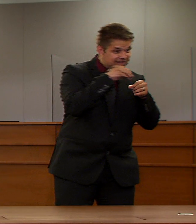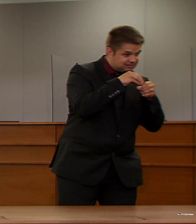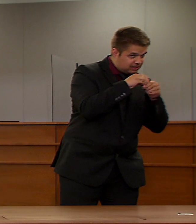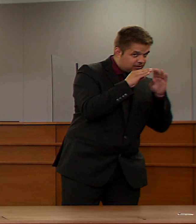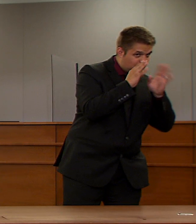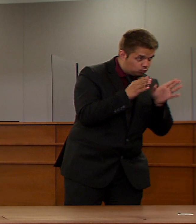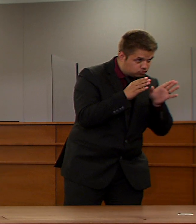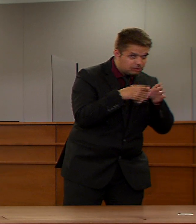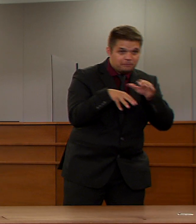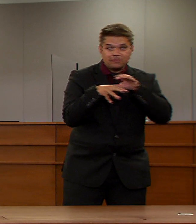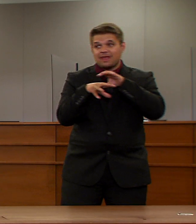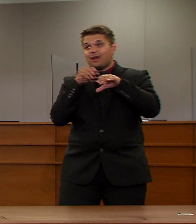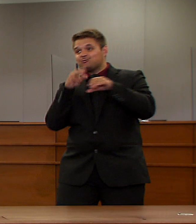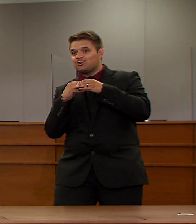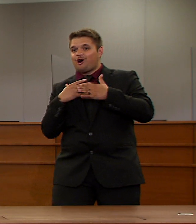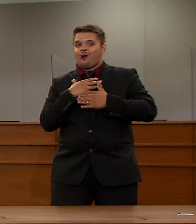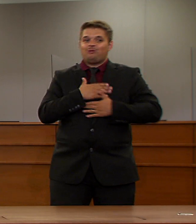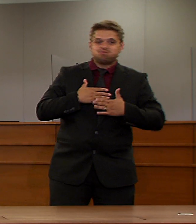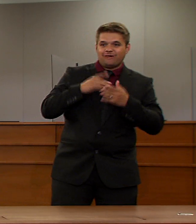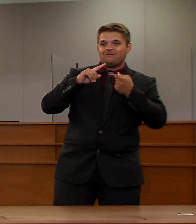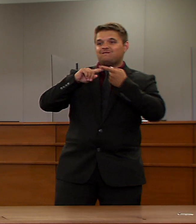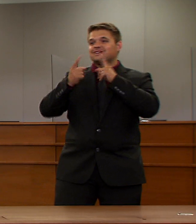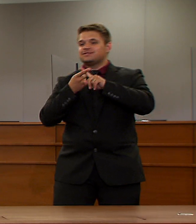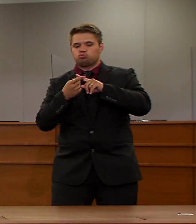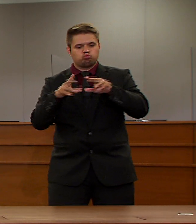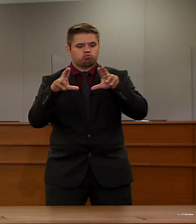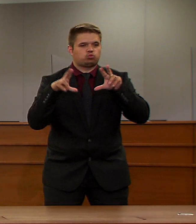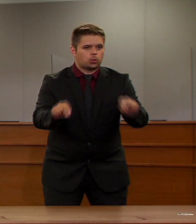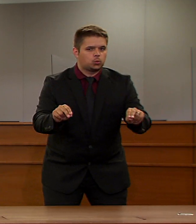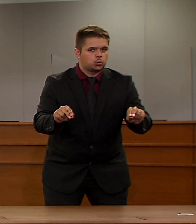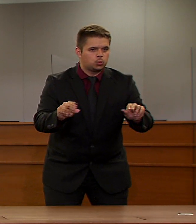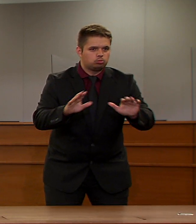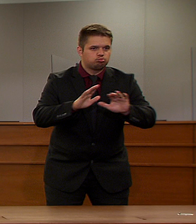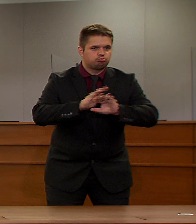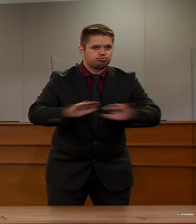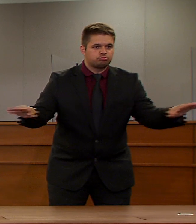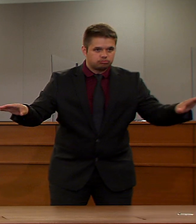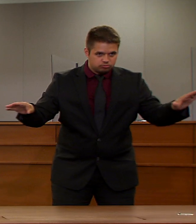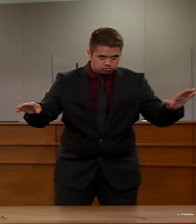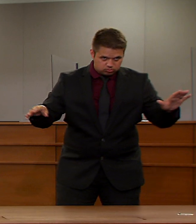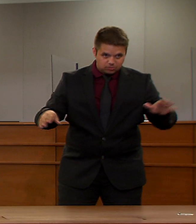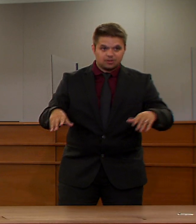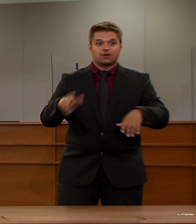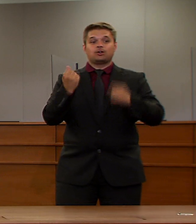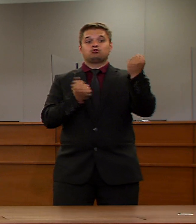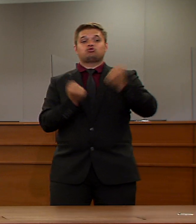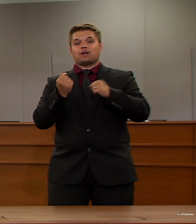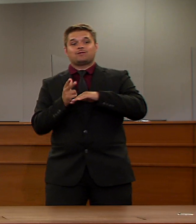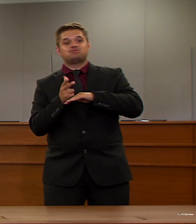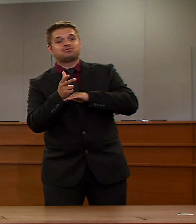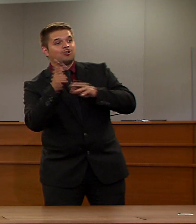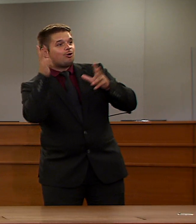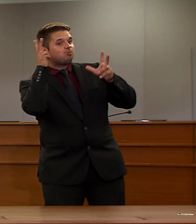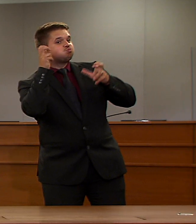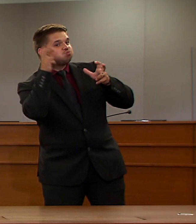drive in concerts and music in restaurants. The governor's announcement included a warning that if